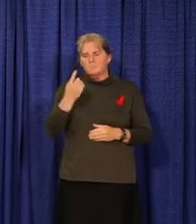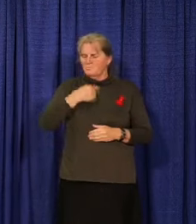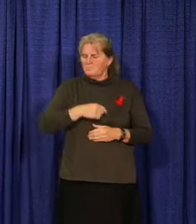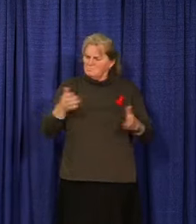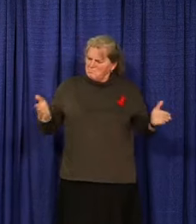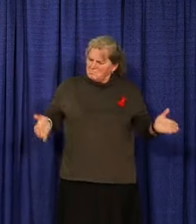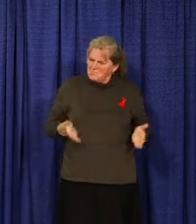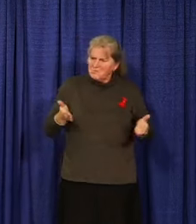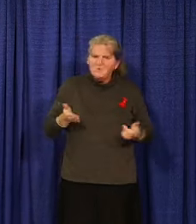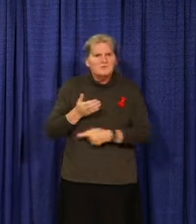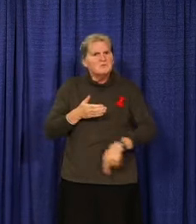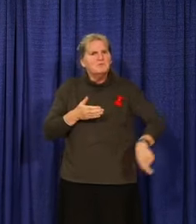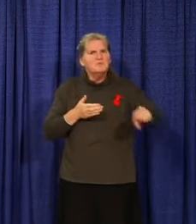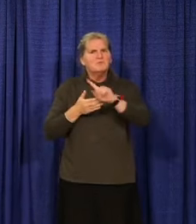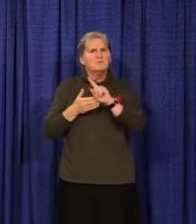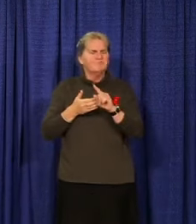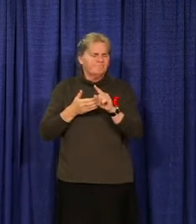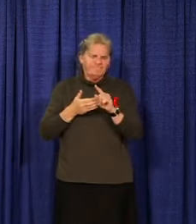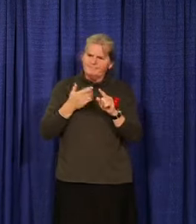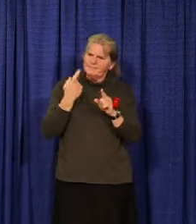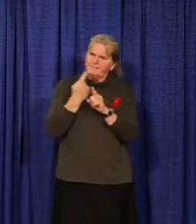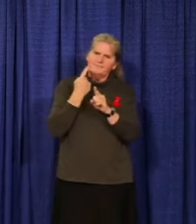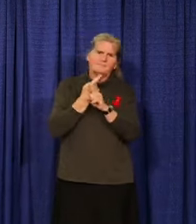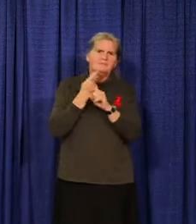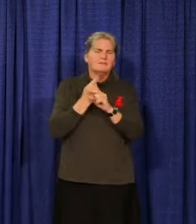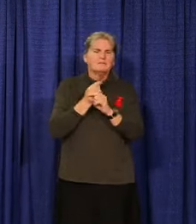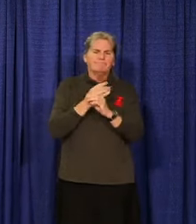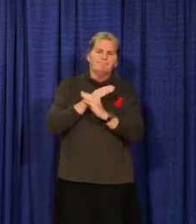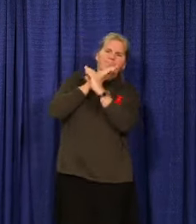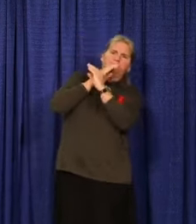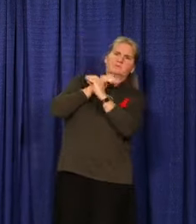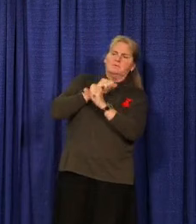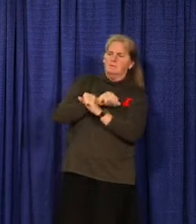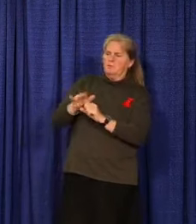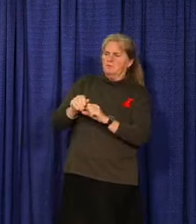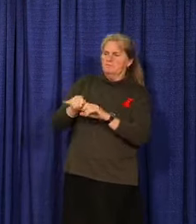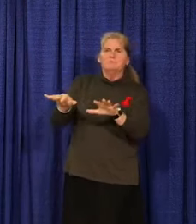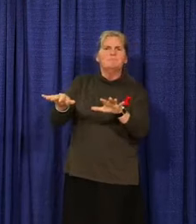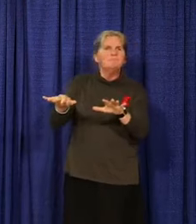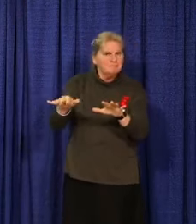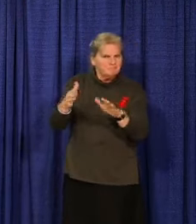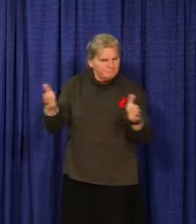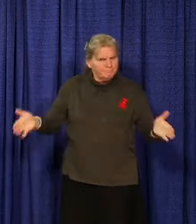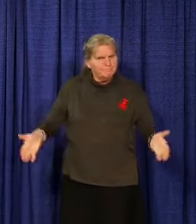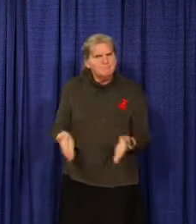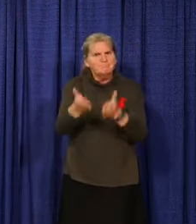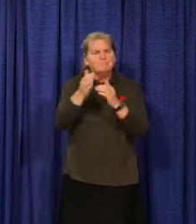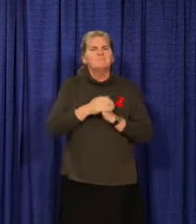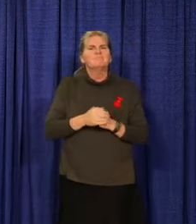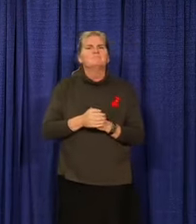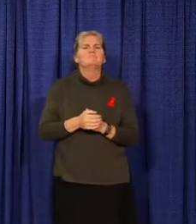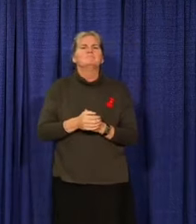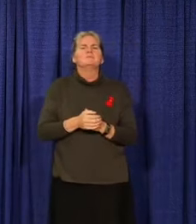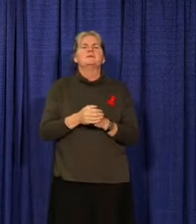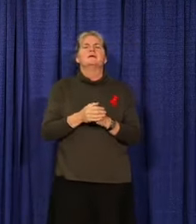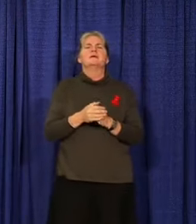We continue to encourage everyone to do their part in preventing the spread of COVID-19.